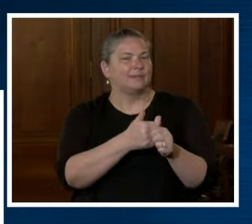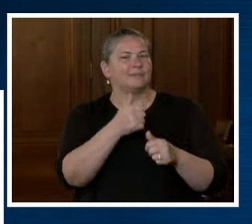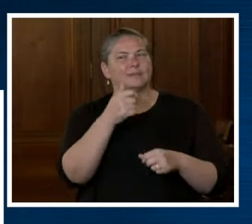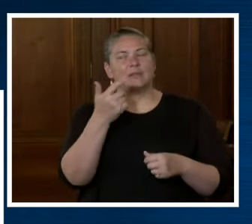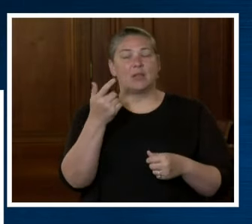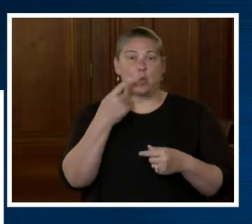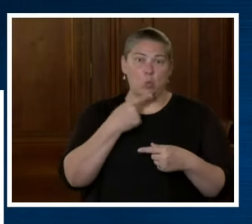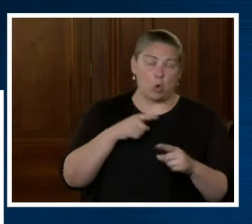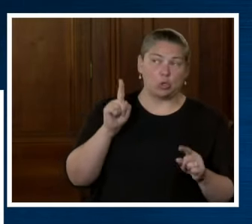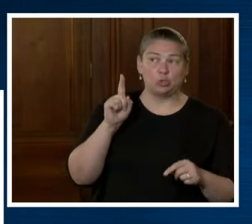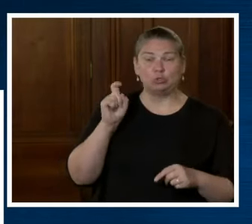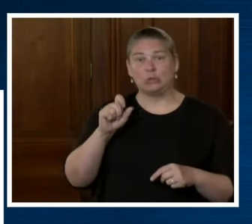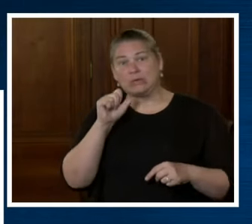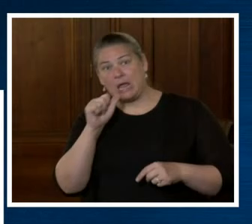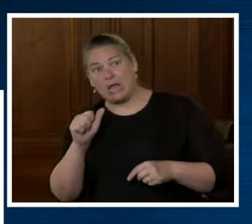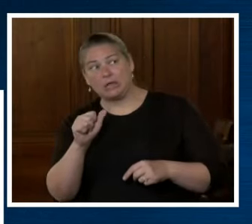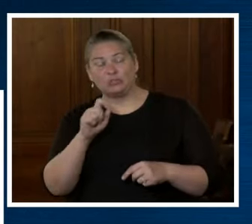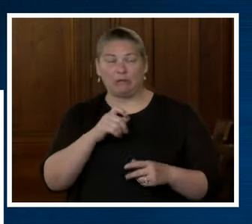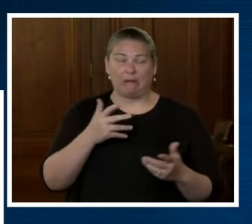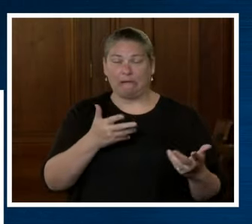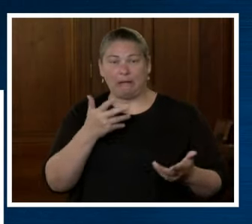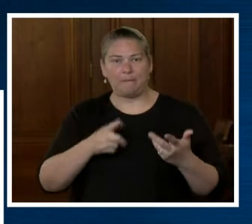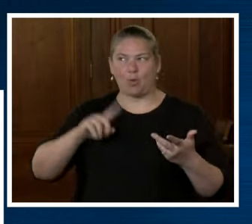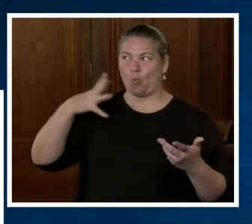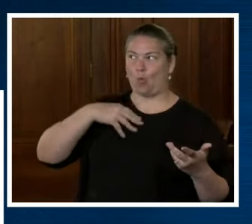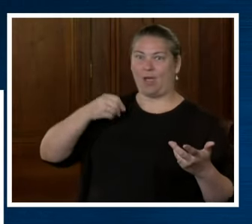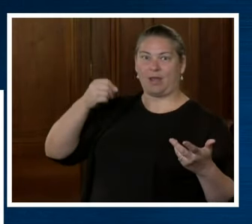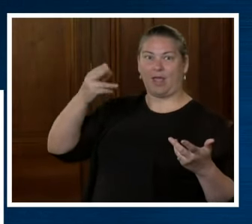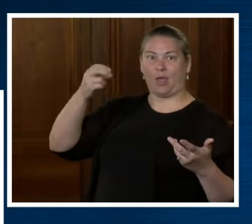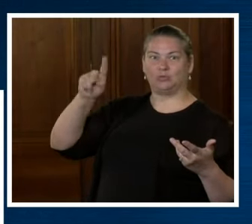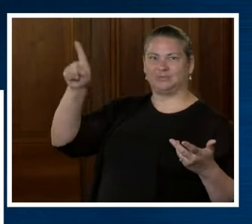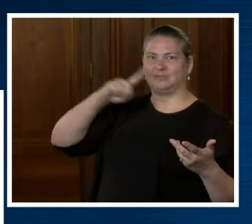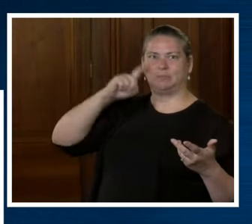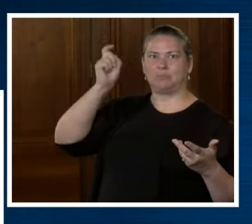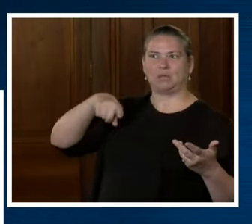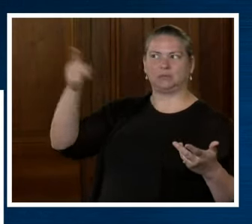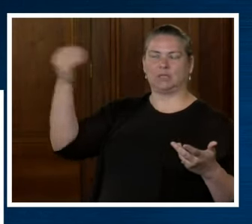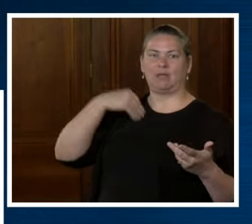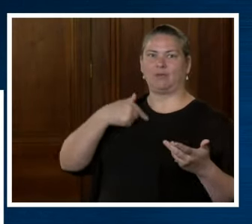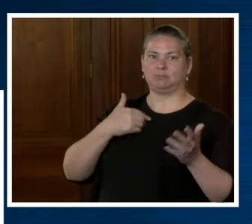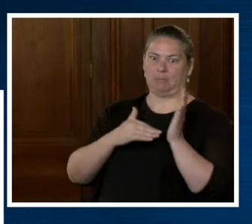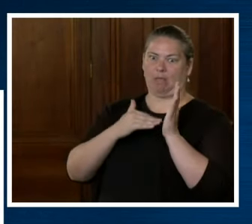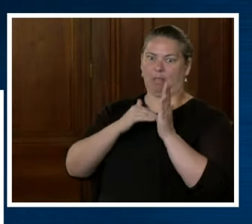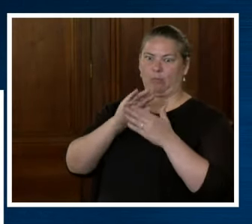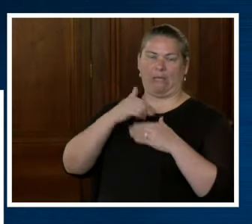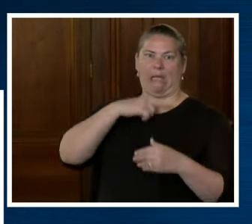THE MIDDLE. ALL RIGHT.